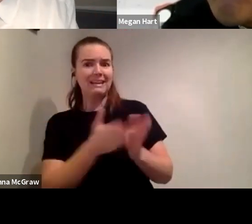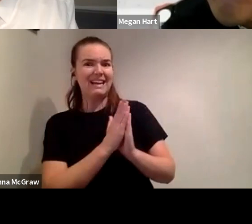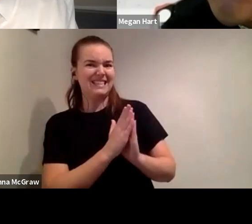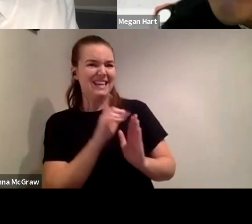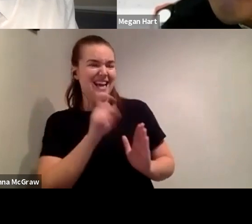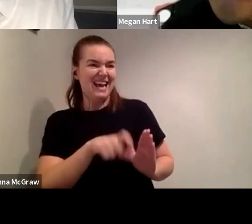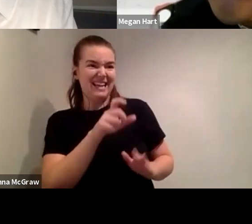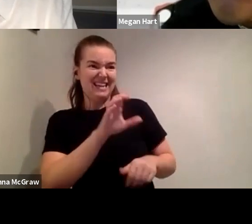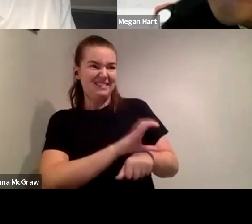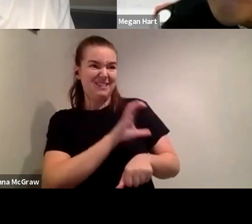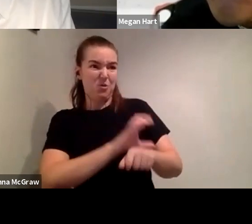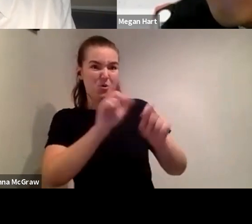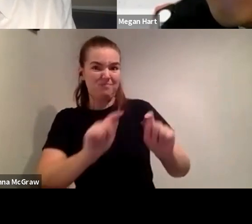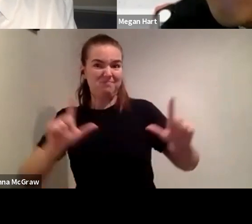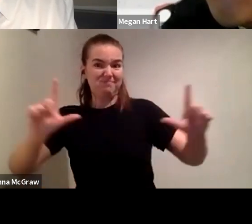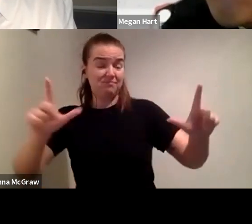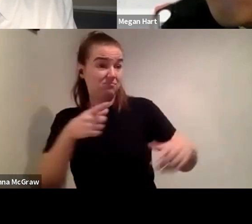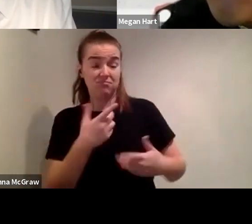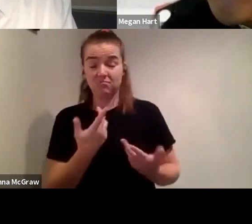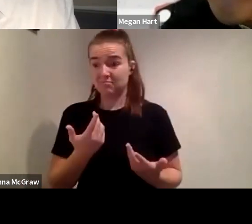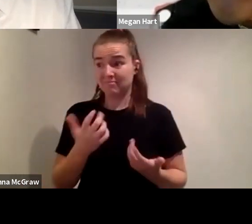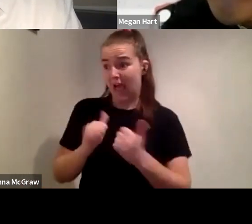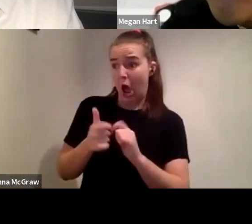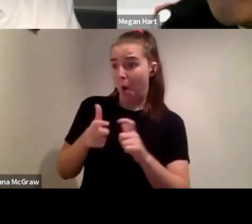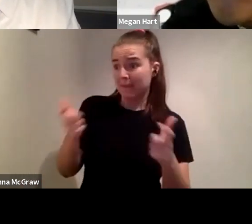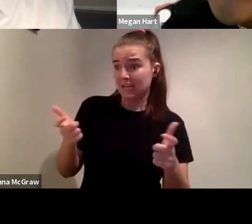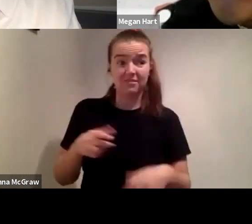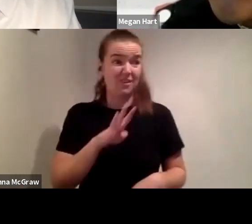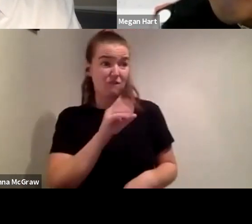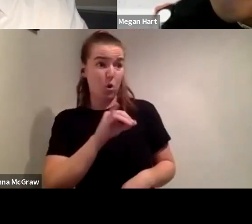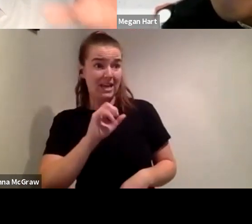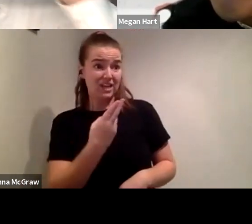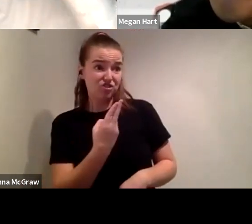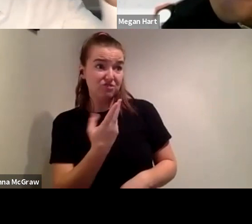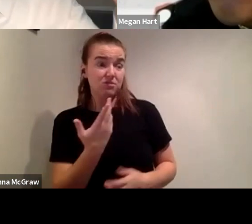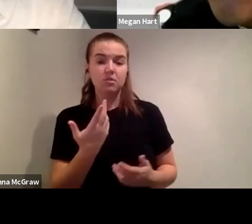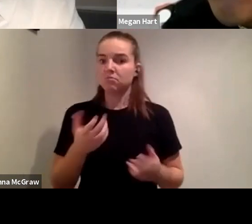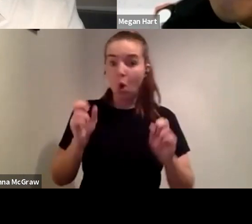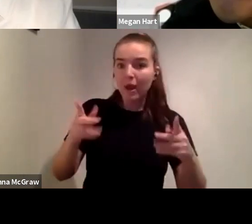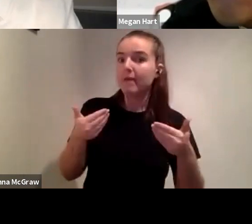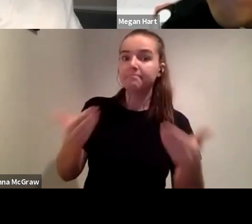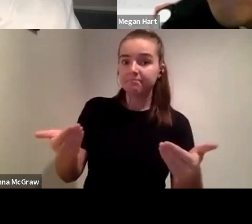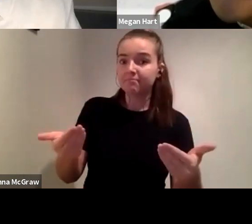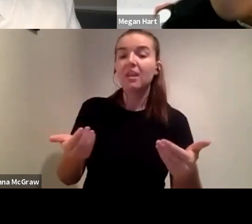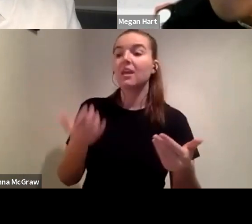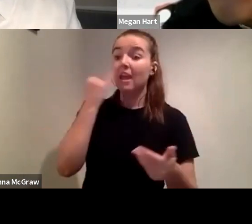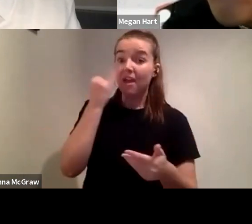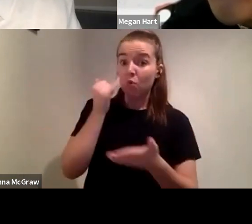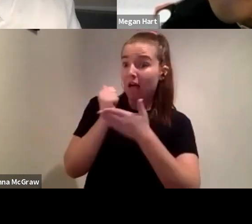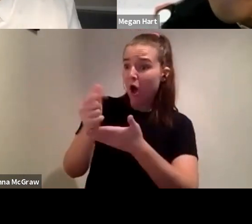But people who have other limited visibility, we can do the zoom text. I had one individual ask for a larger monitor and I asked how big do you want?